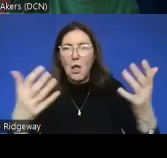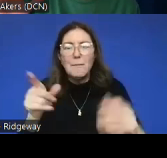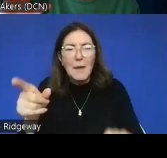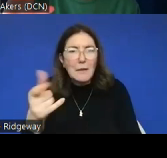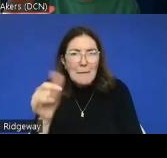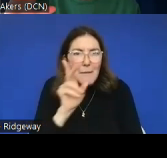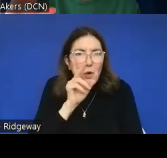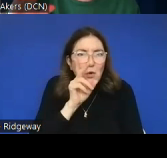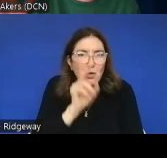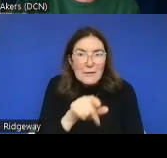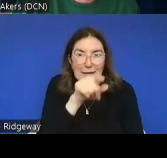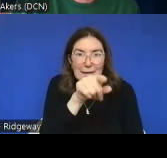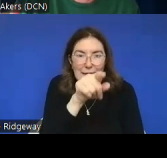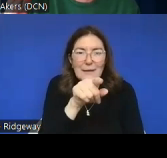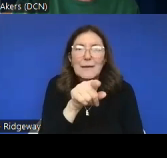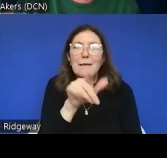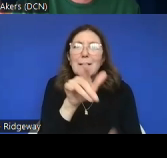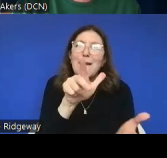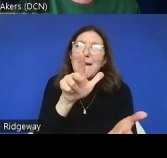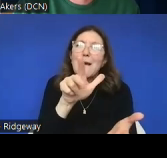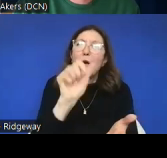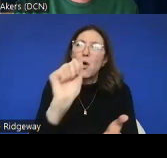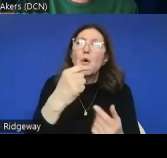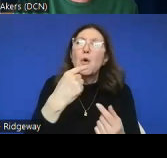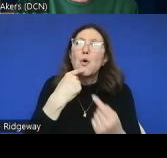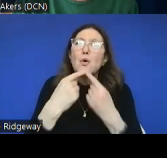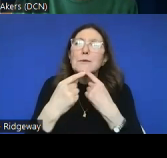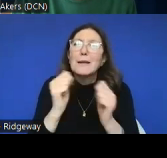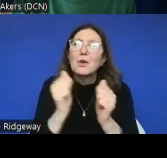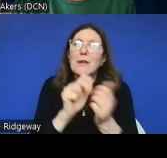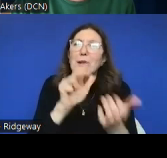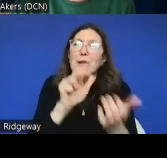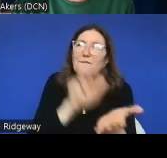about verifying your data consent settings. That's what this is all about.